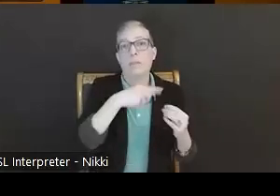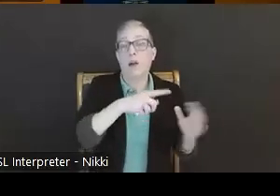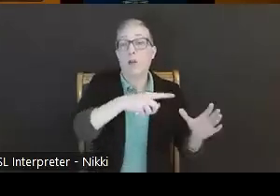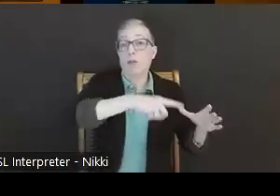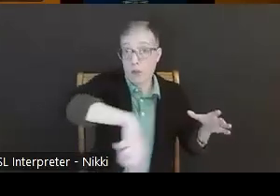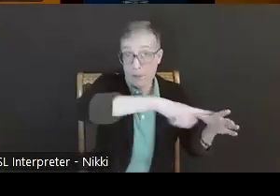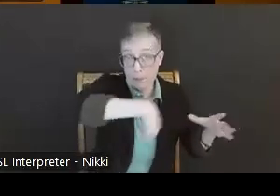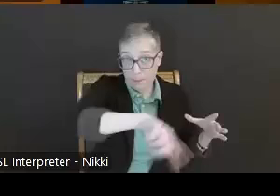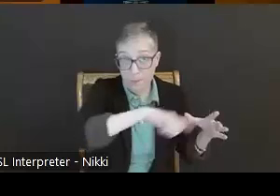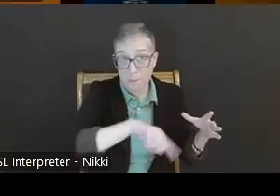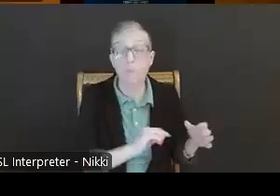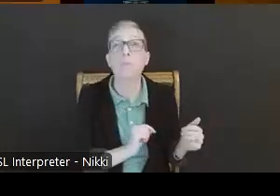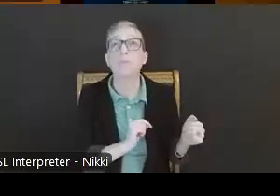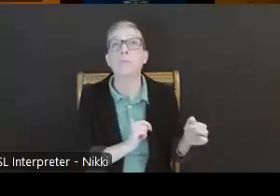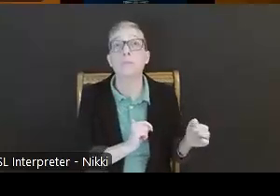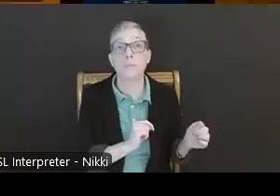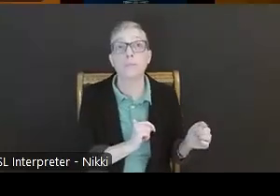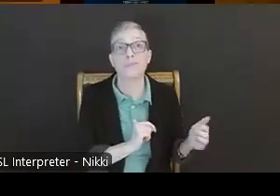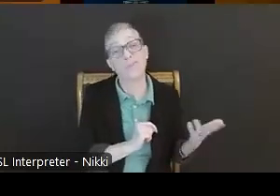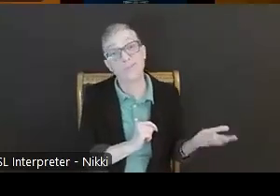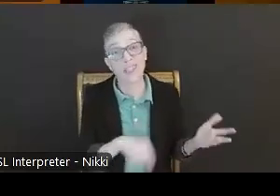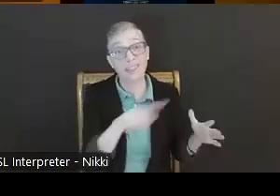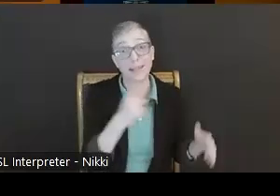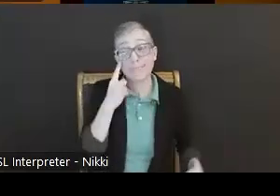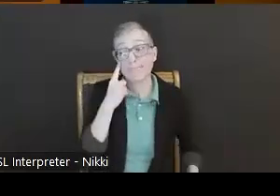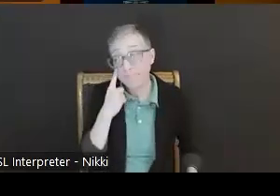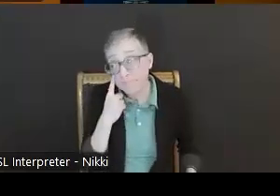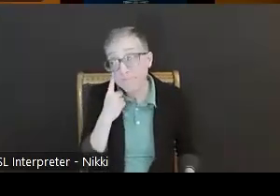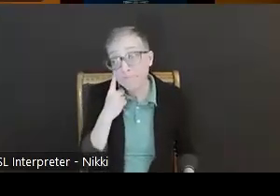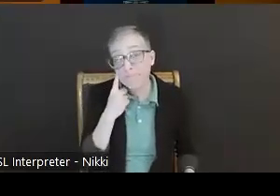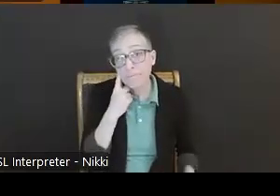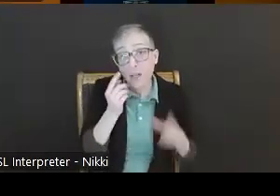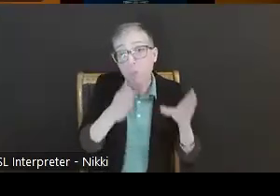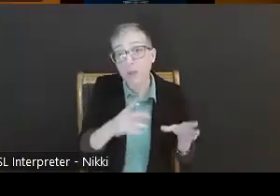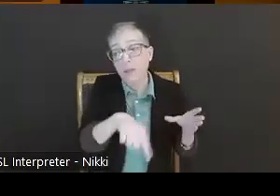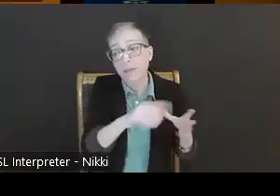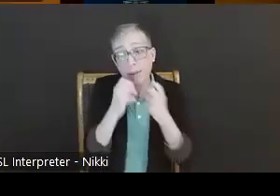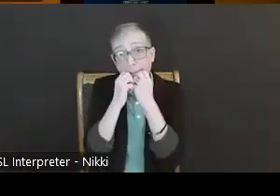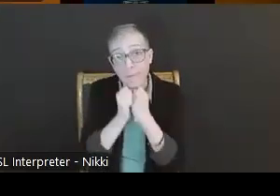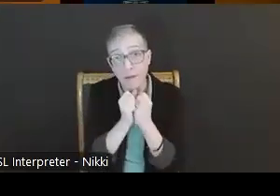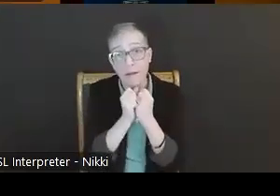witnessing a loved one go through cancer and in some some respects there's a bit of a vicar